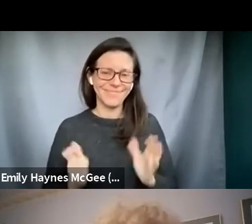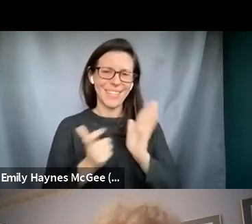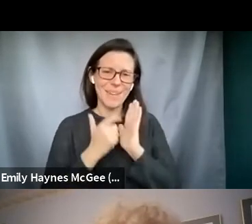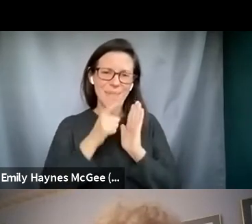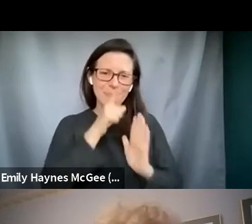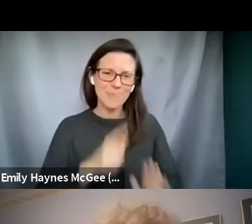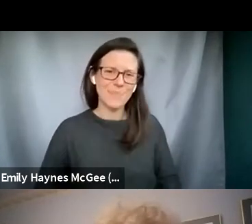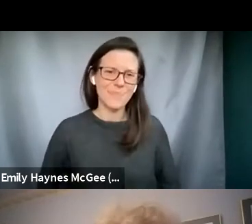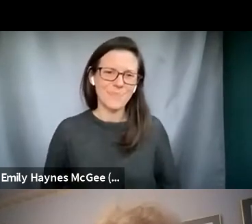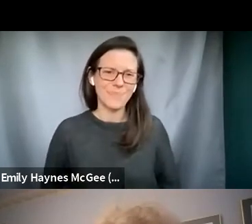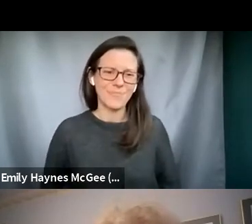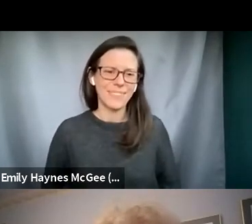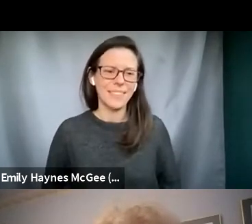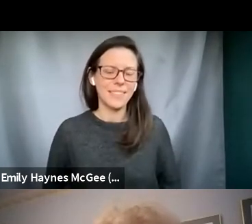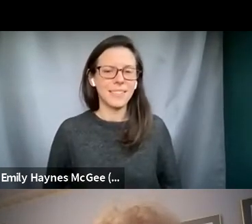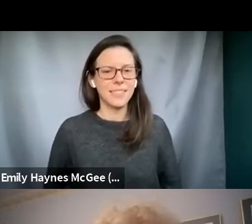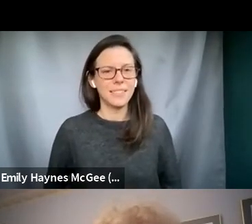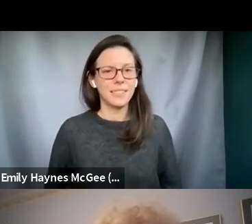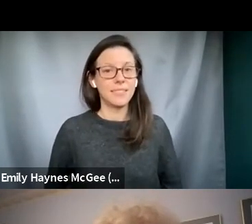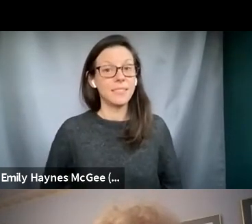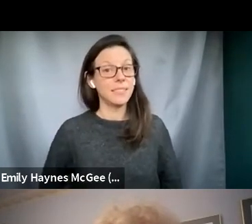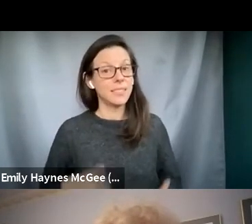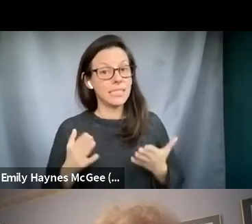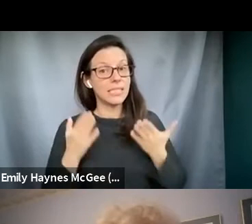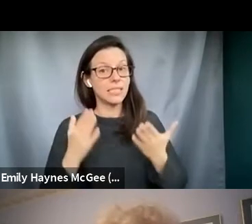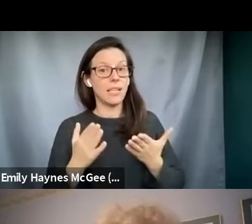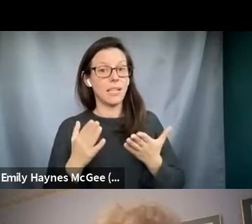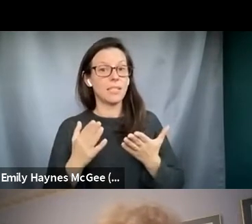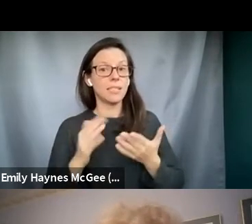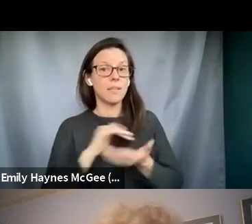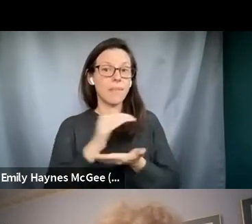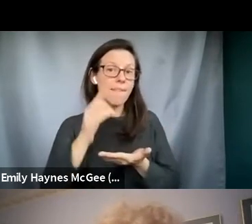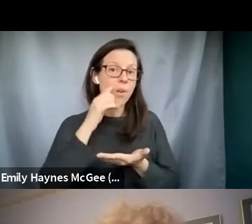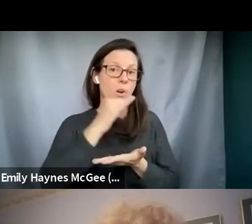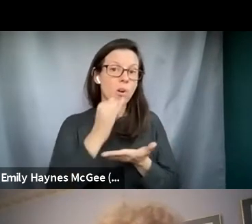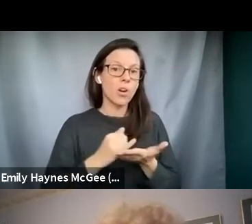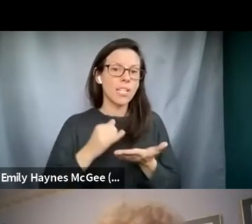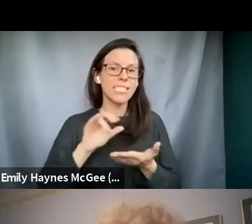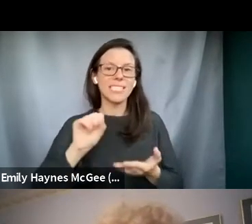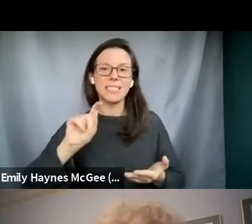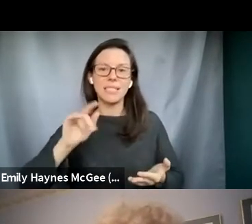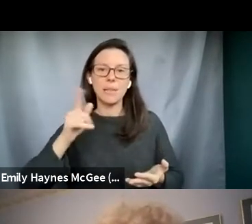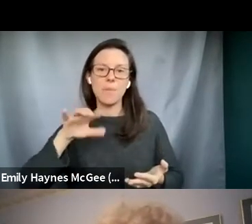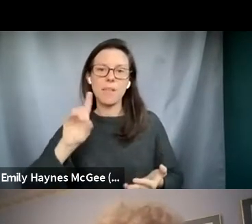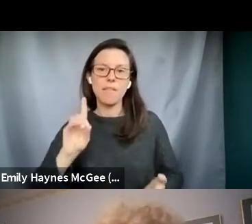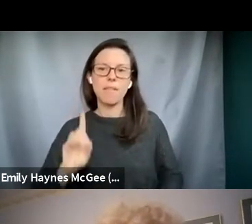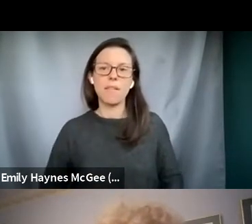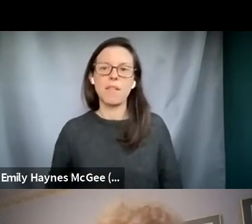Is there a suggested amount for artist stipends.